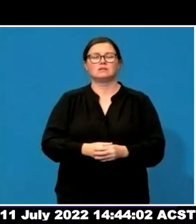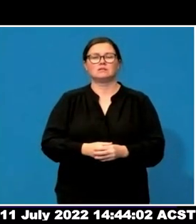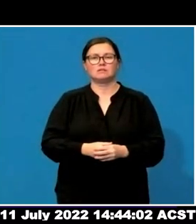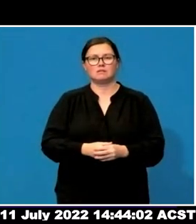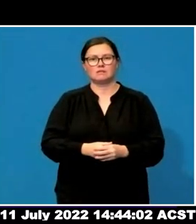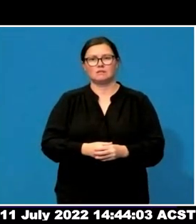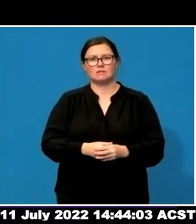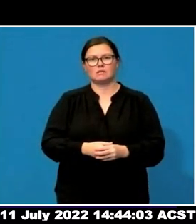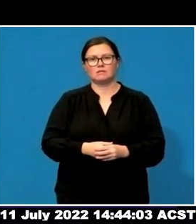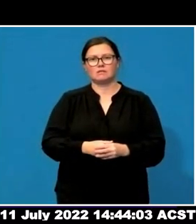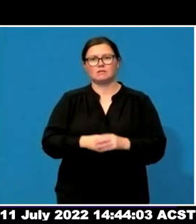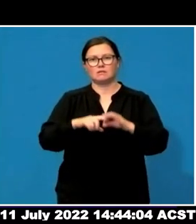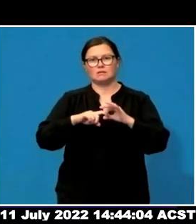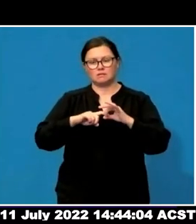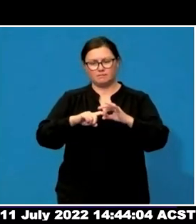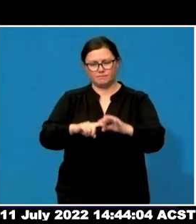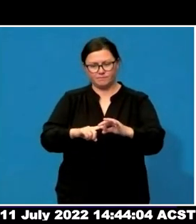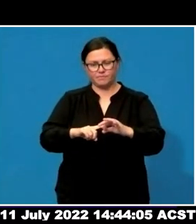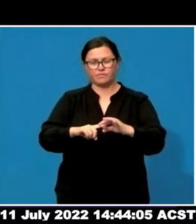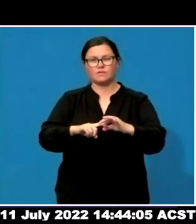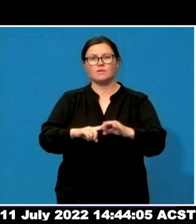context of community in the case of someone like Joziah?